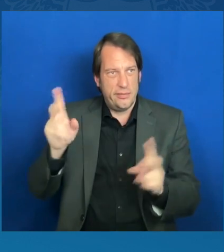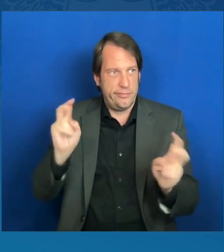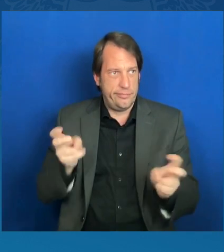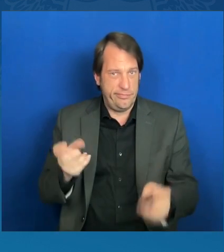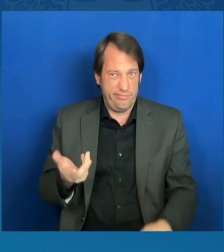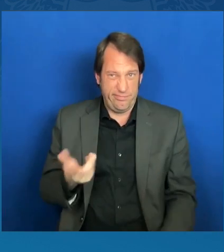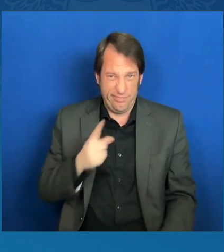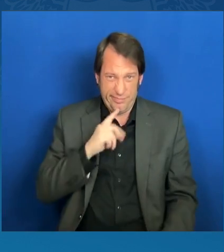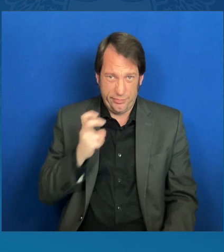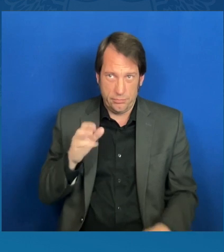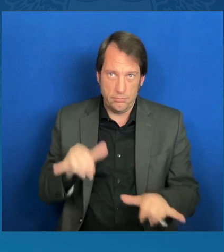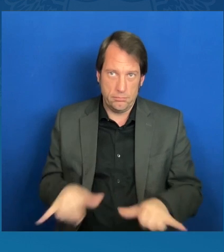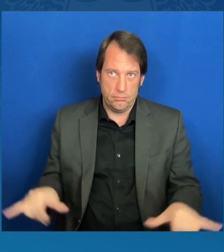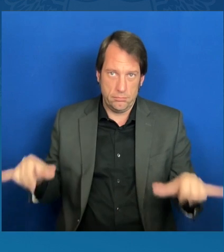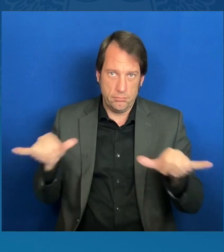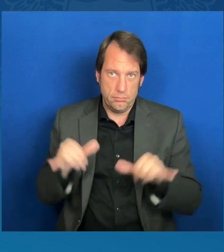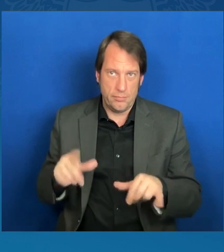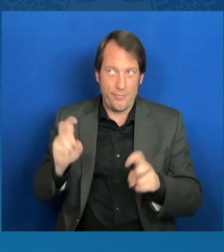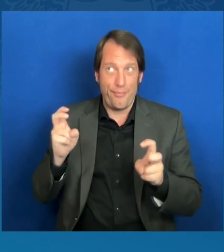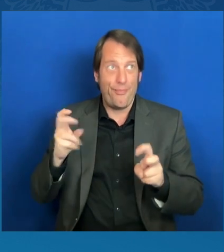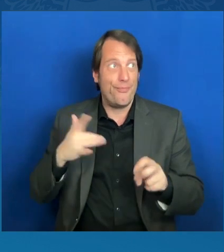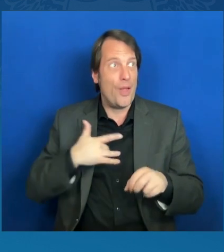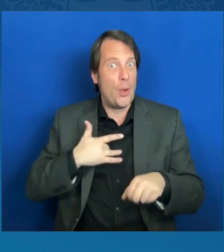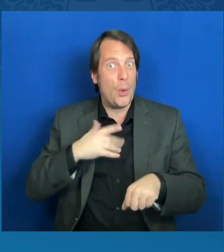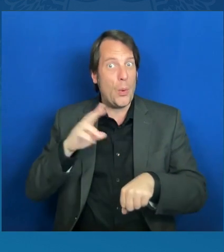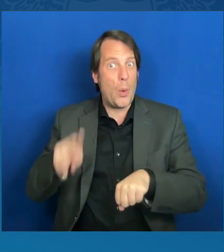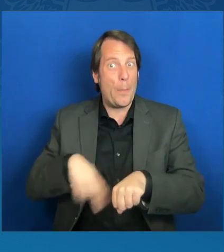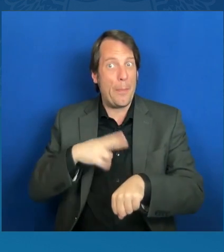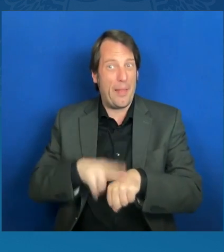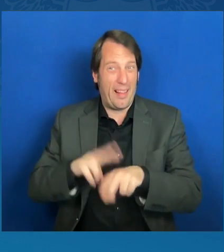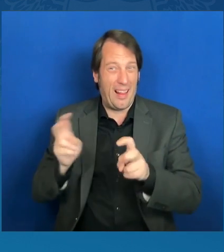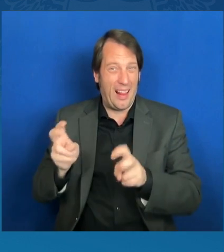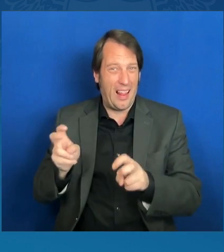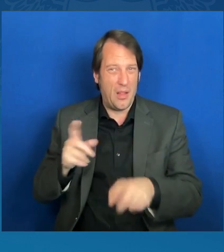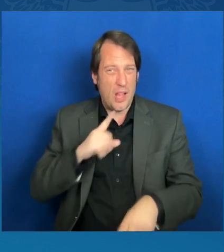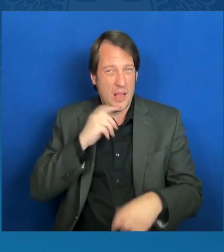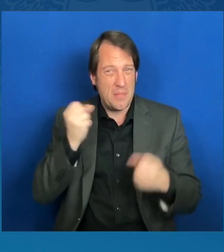And they're either going to figure out a way to relieve themselves of feeling that pain through productive